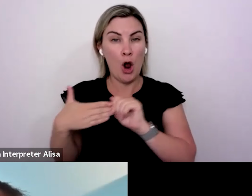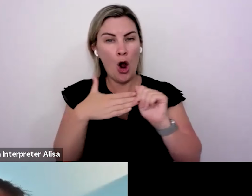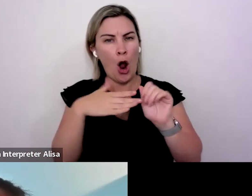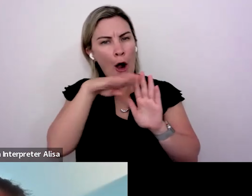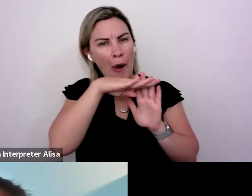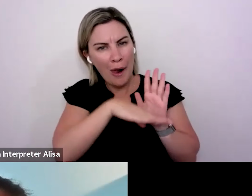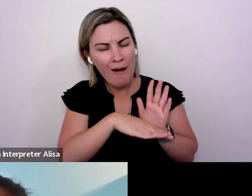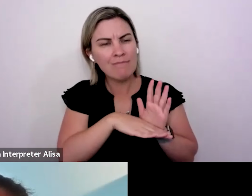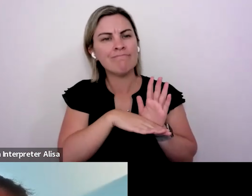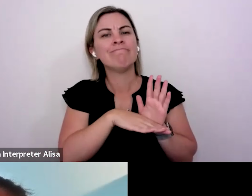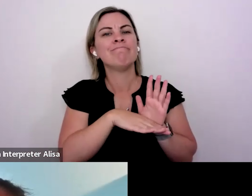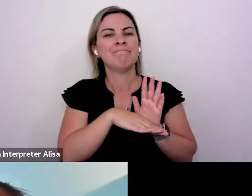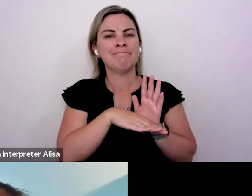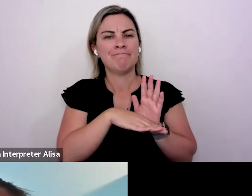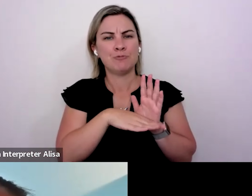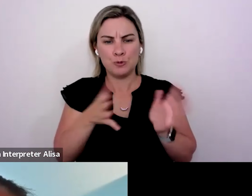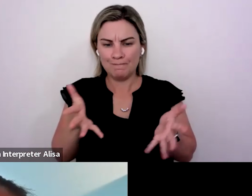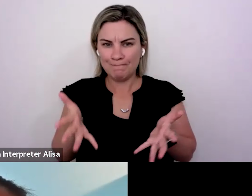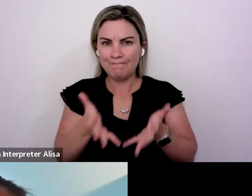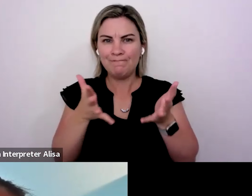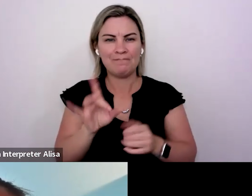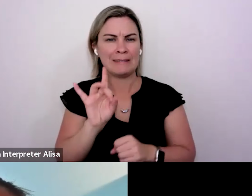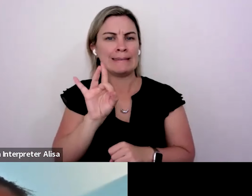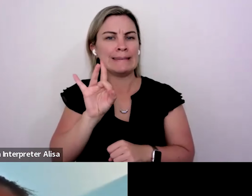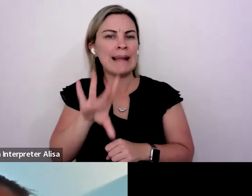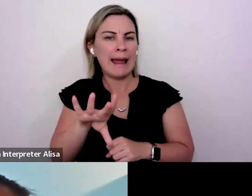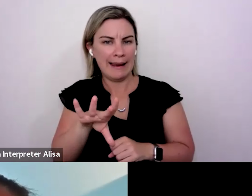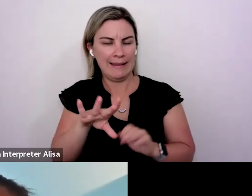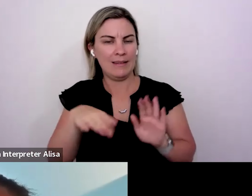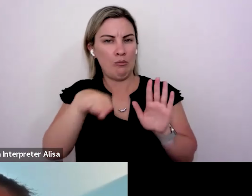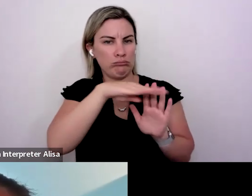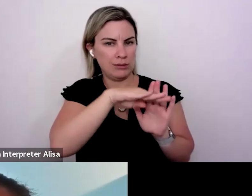sort of step you through 10 principles that allow people